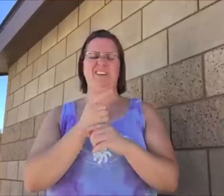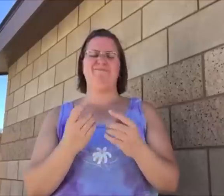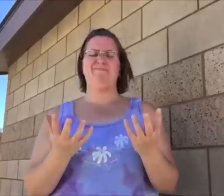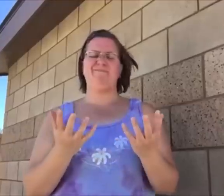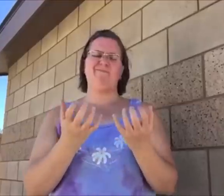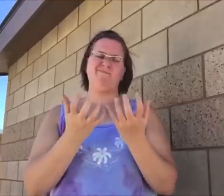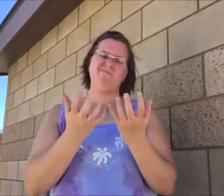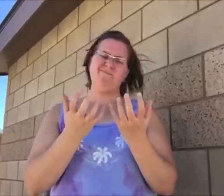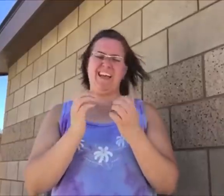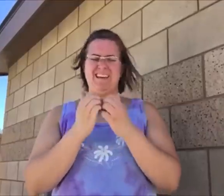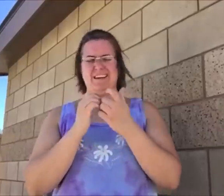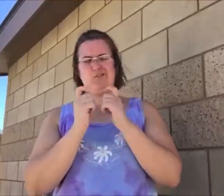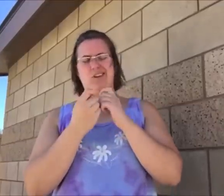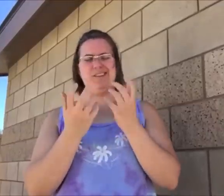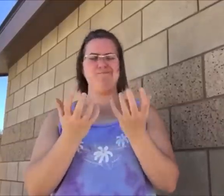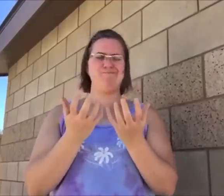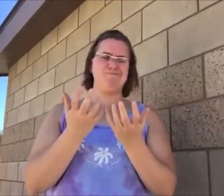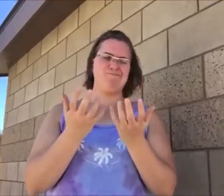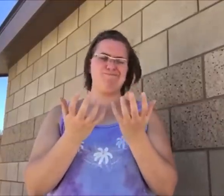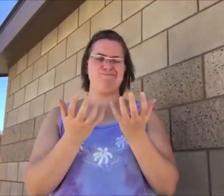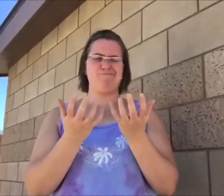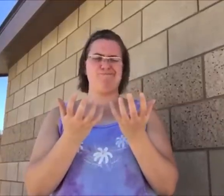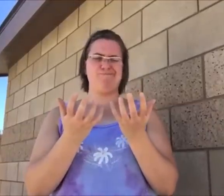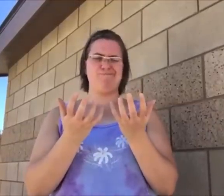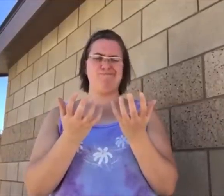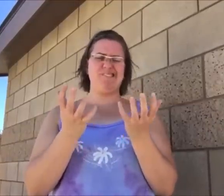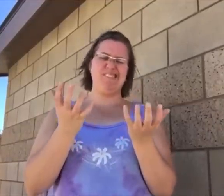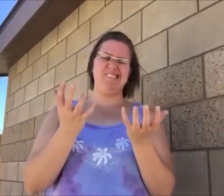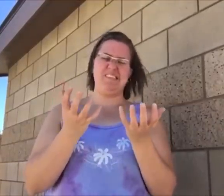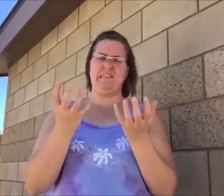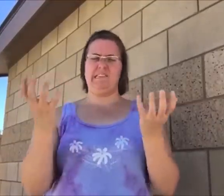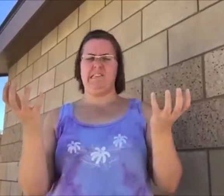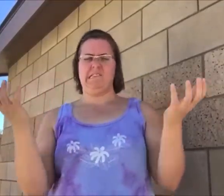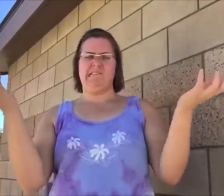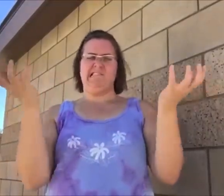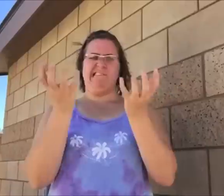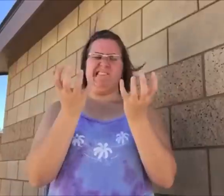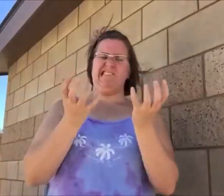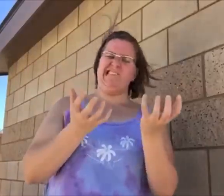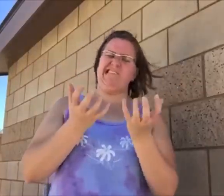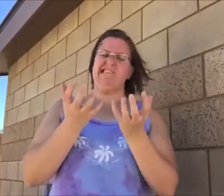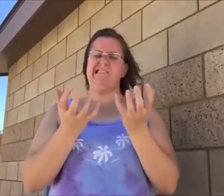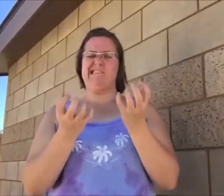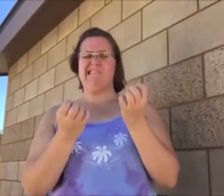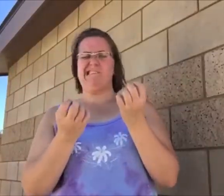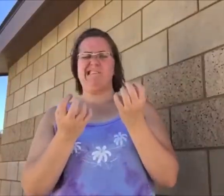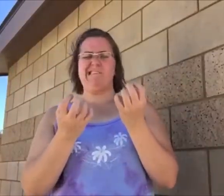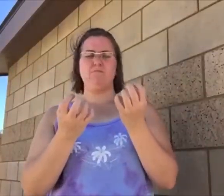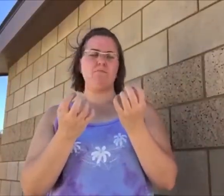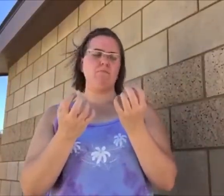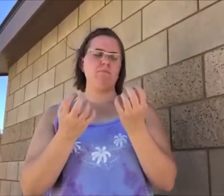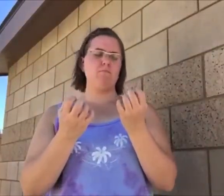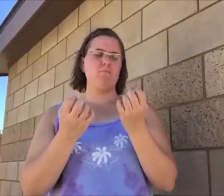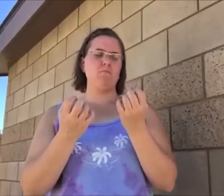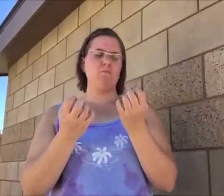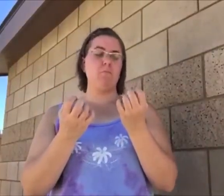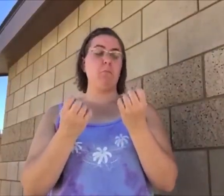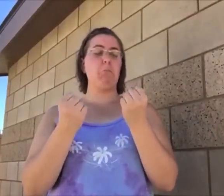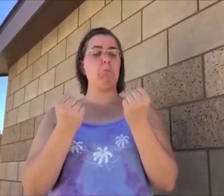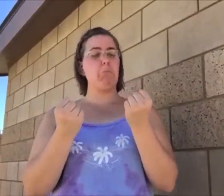contemplating what I just said, and how it could be modified to be more appropriate. Through that process,